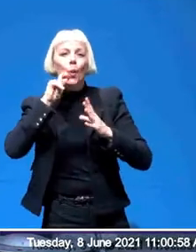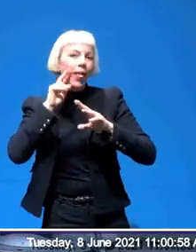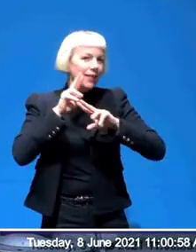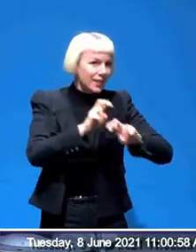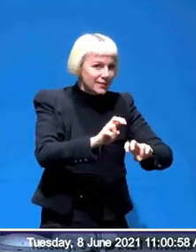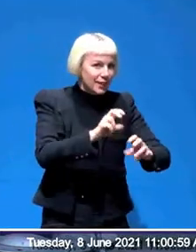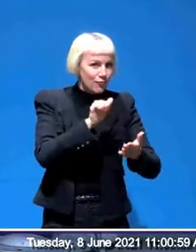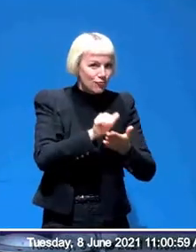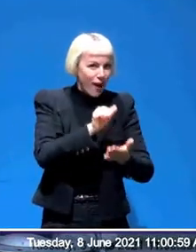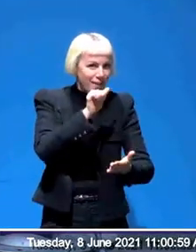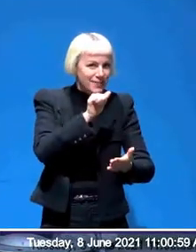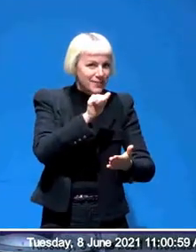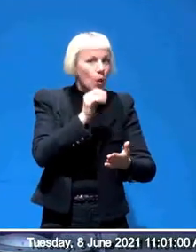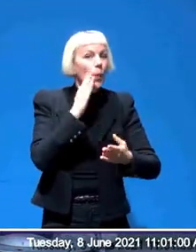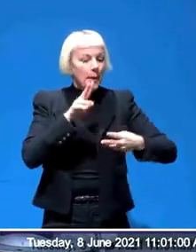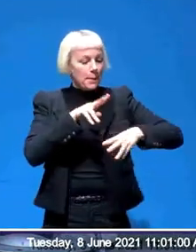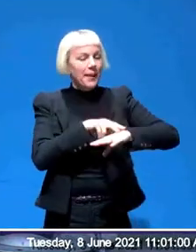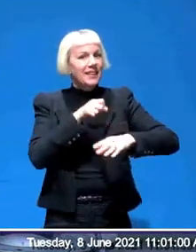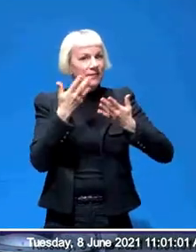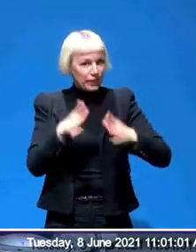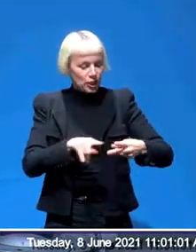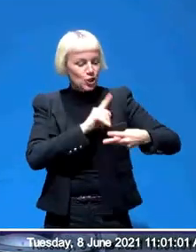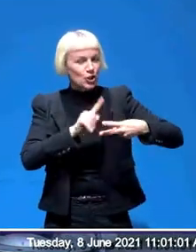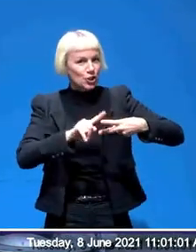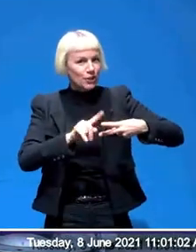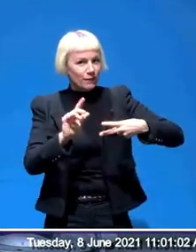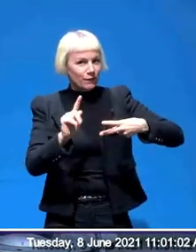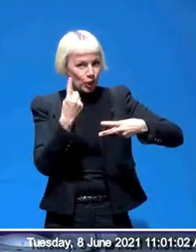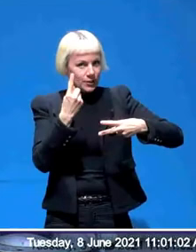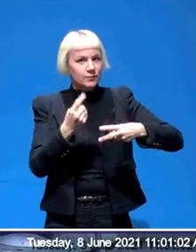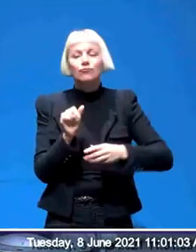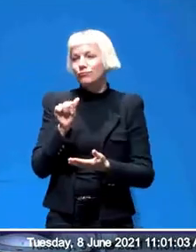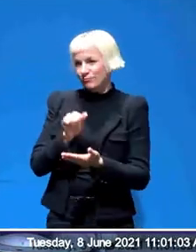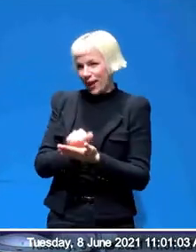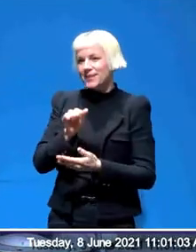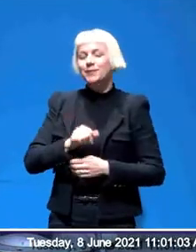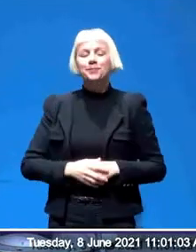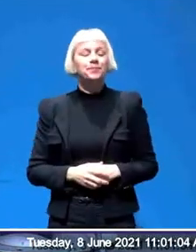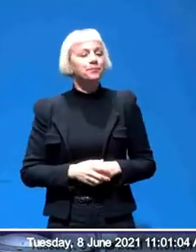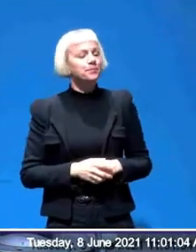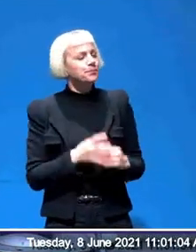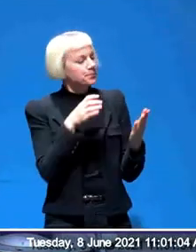pending the police investigation? Yes. You say in paragraph 78 you weren't involved or consulted